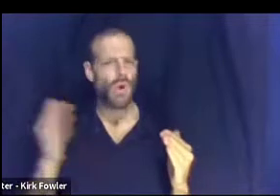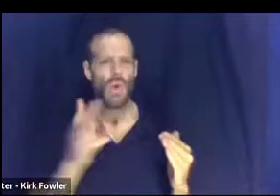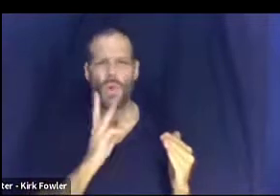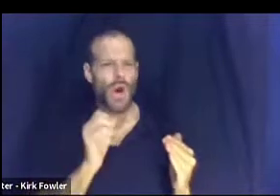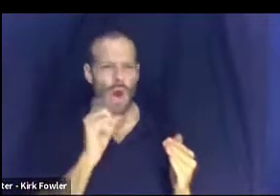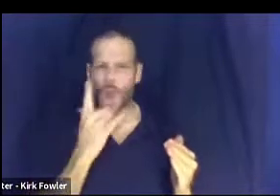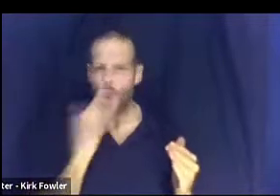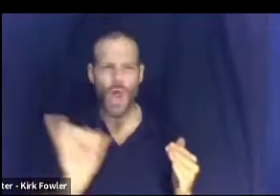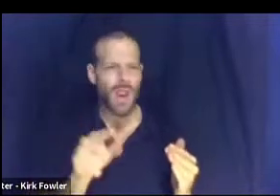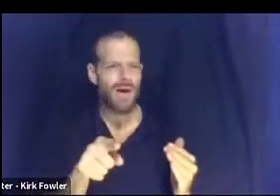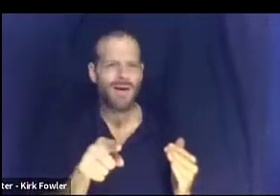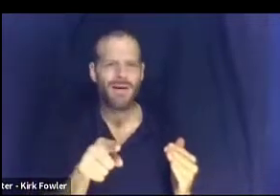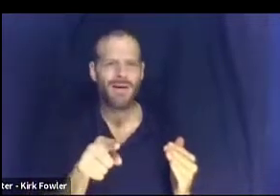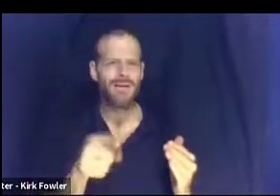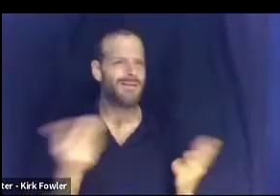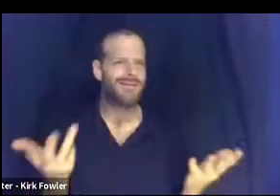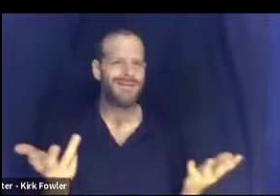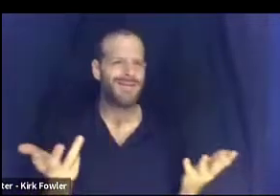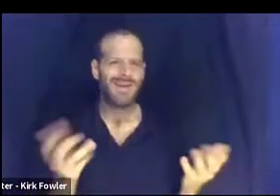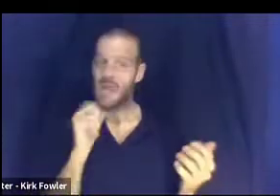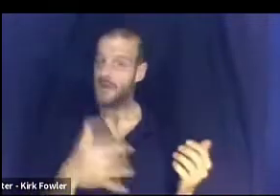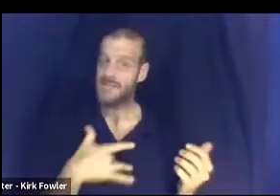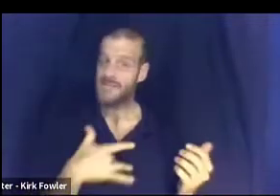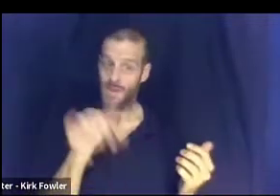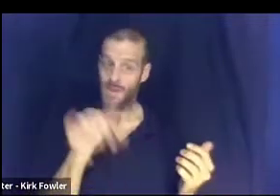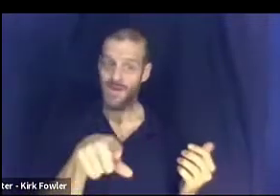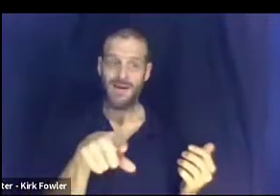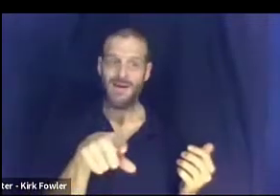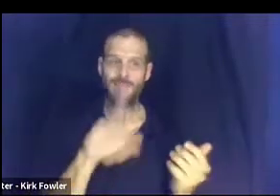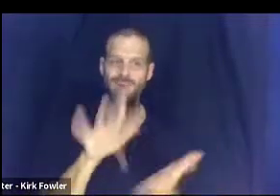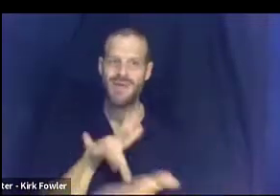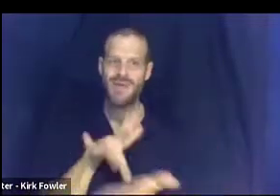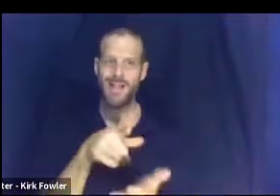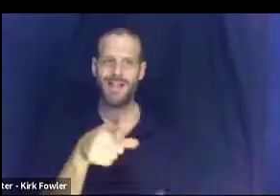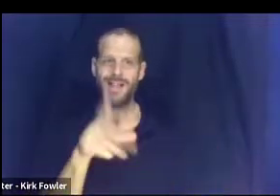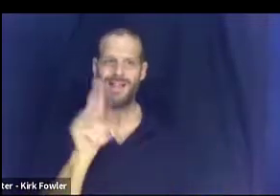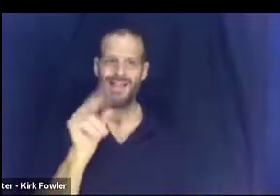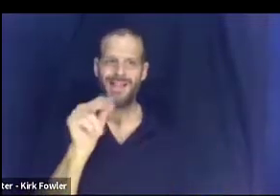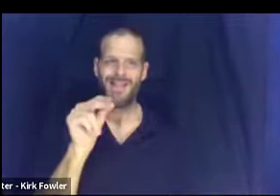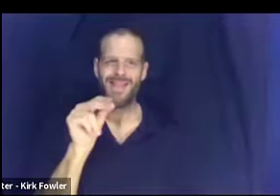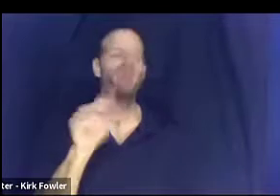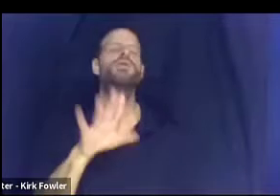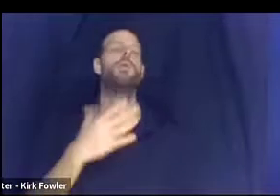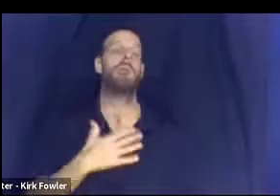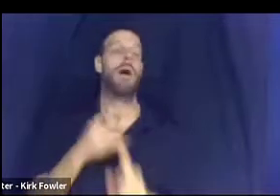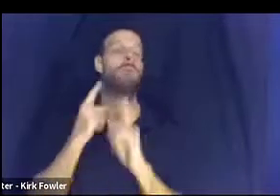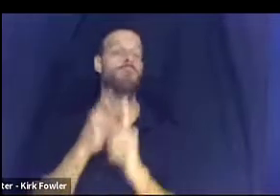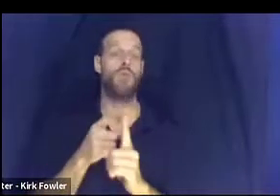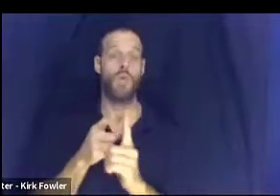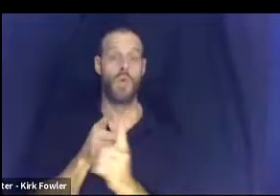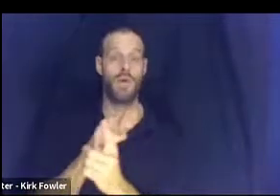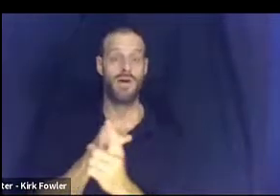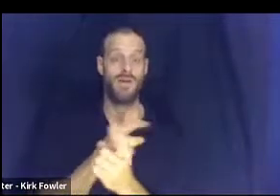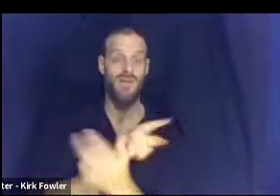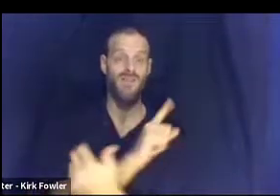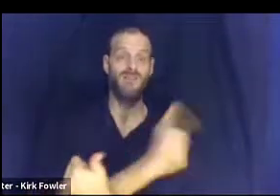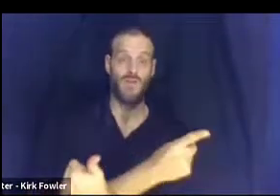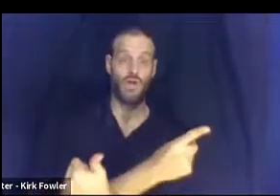And water certainly doesn't feel like that. So, my point here is that some kids may be fine